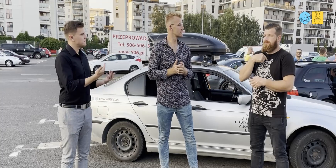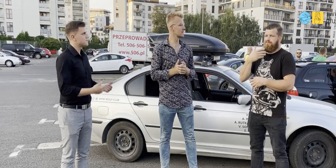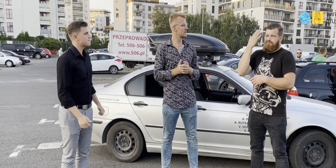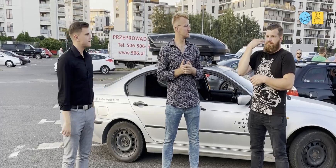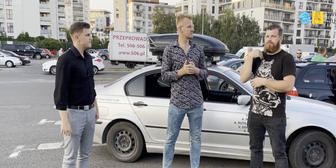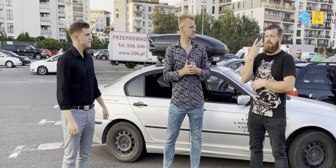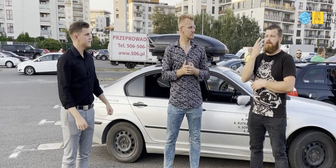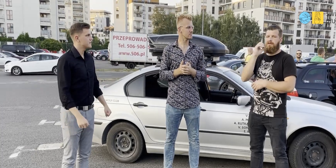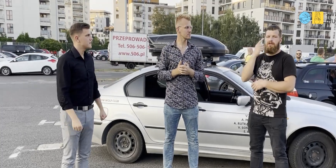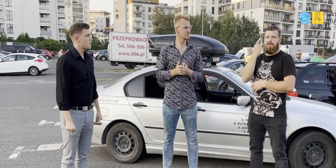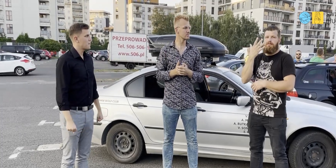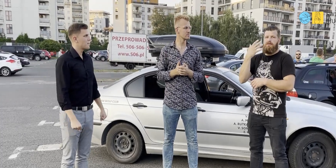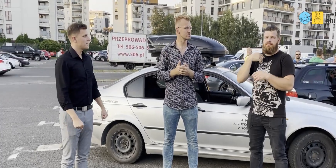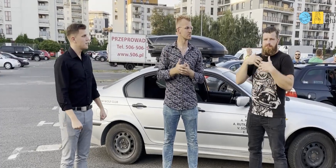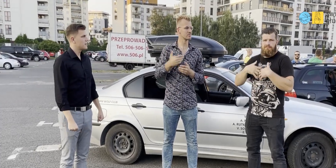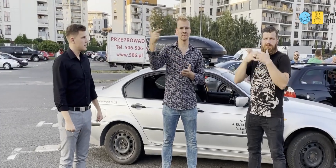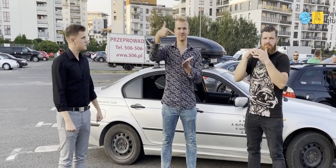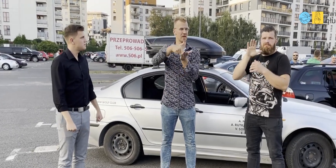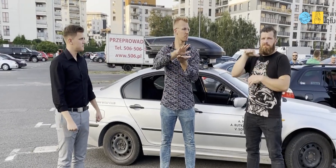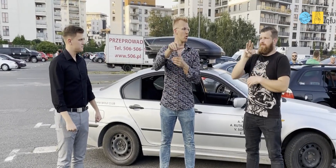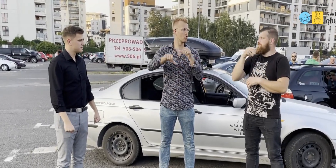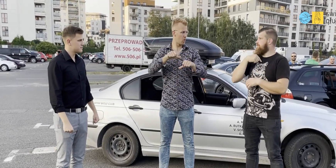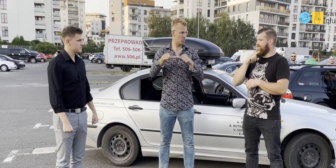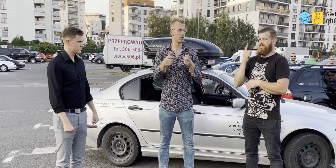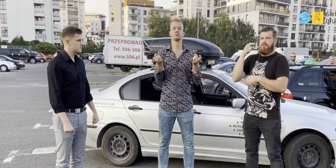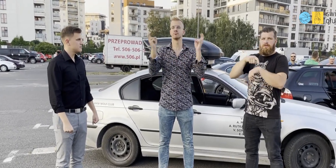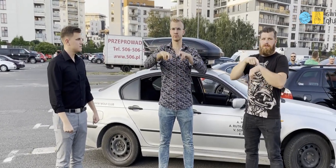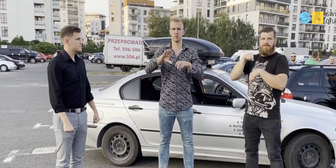[G]: We founded the club in 2015, I